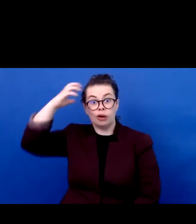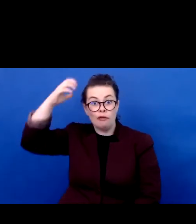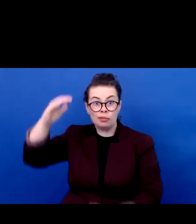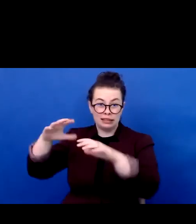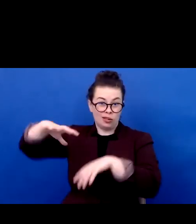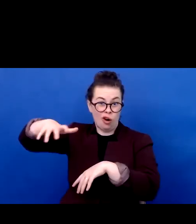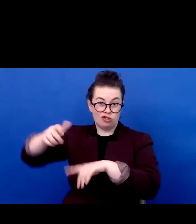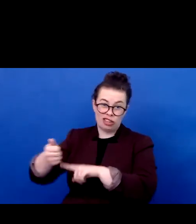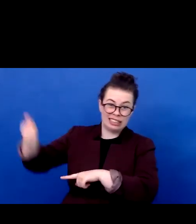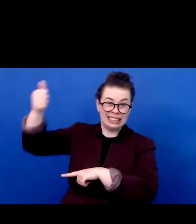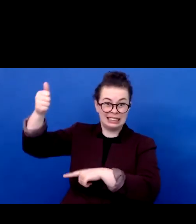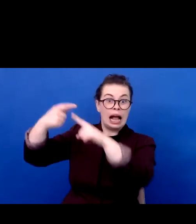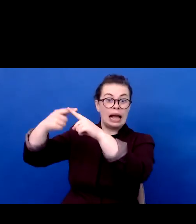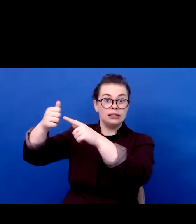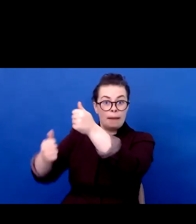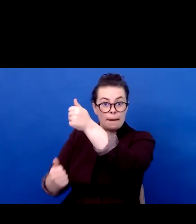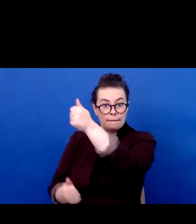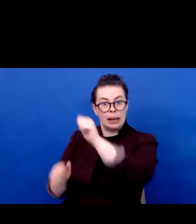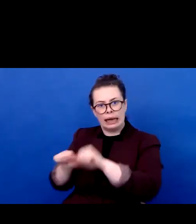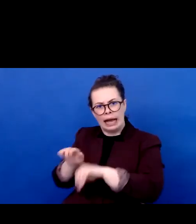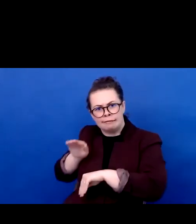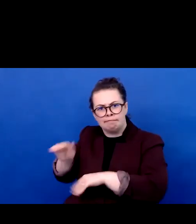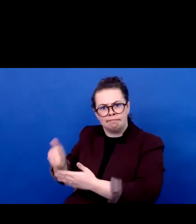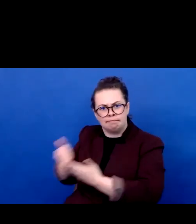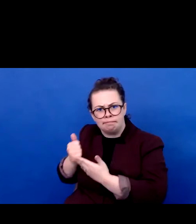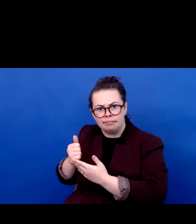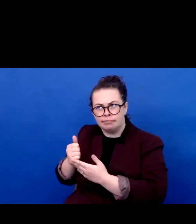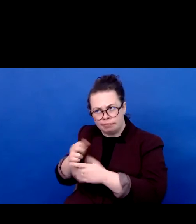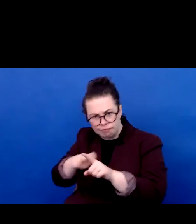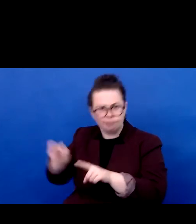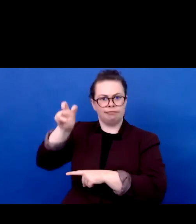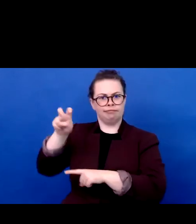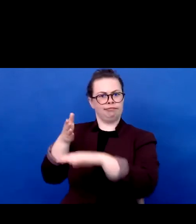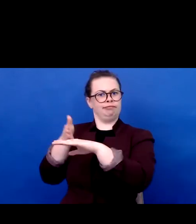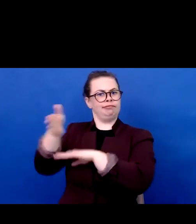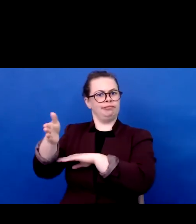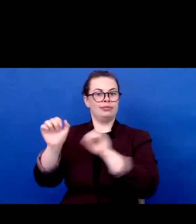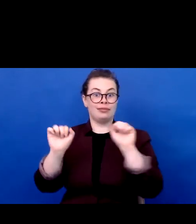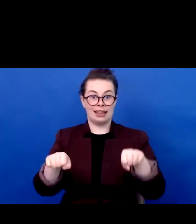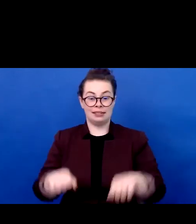has led more than health crisis threatening to live deep social economic and justice access